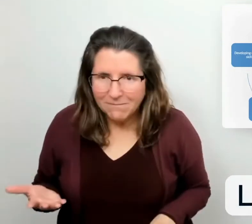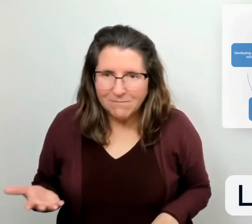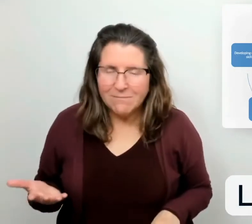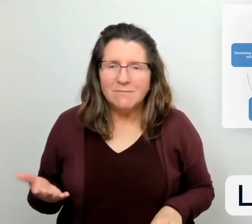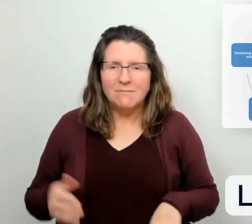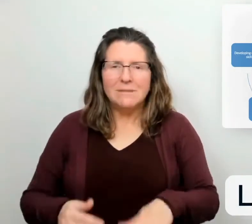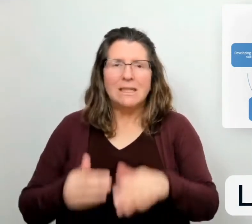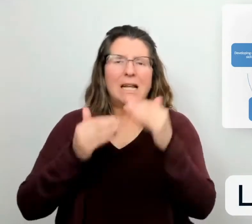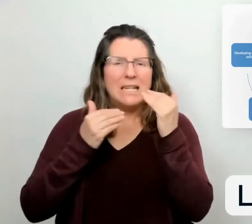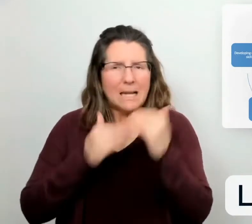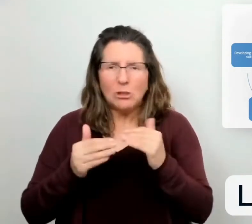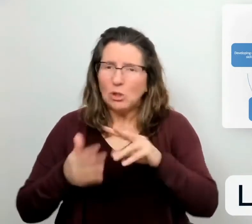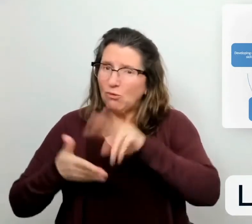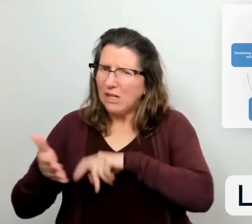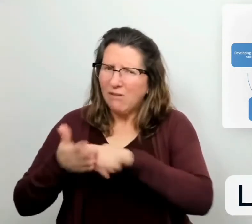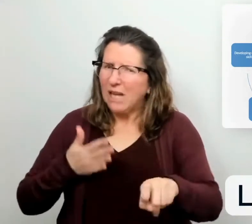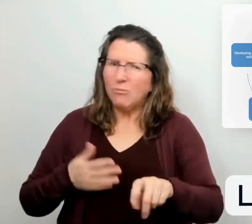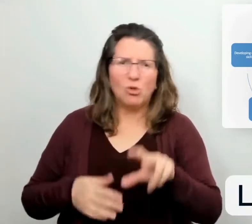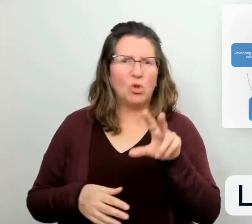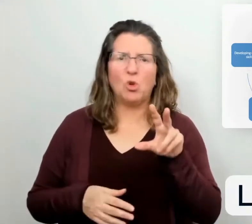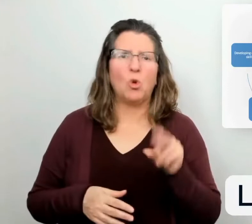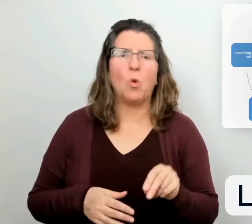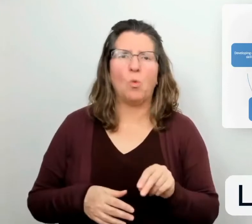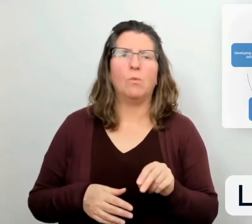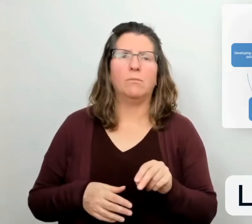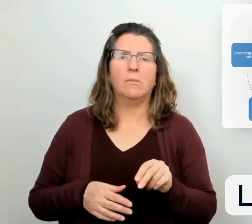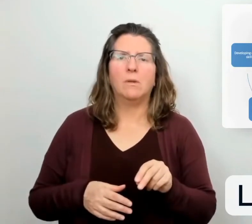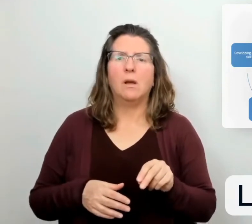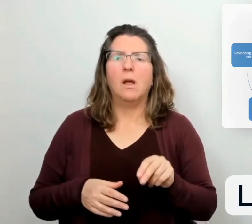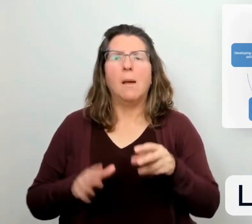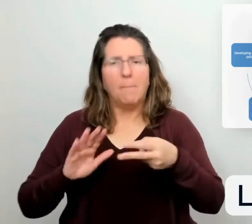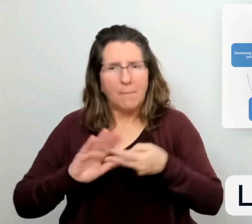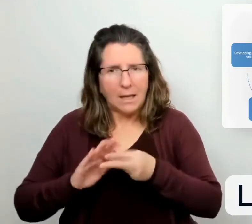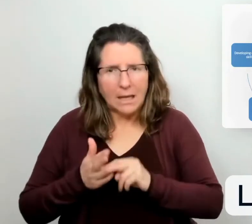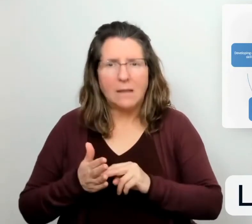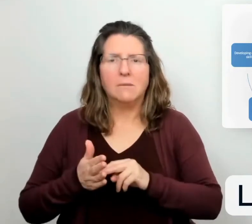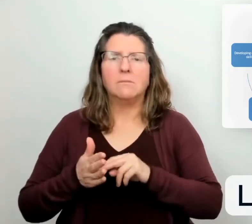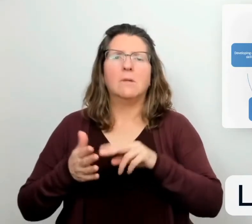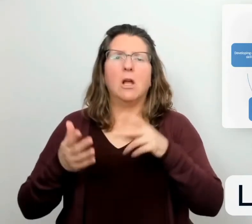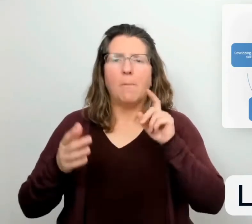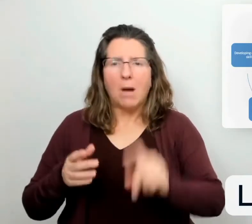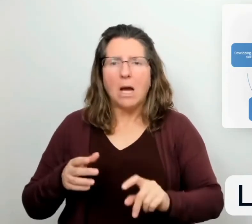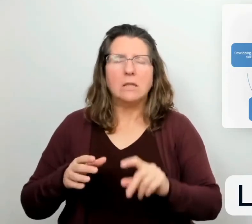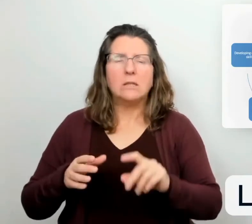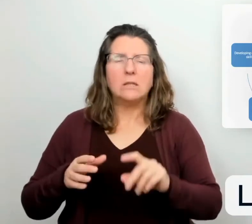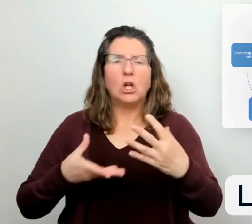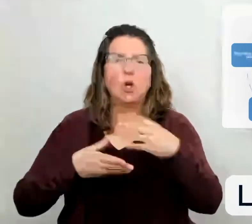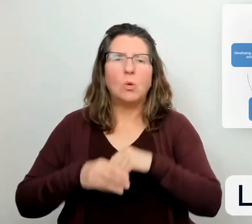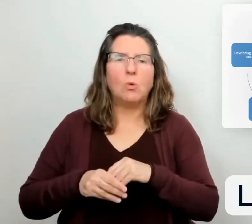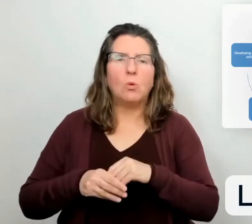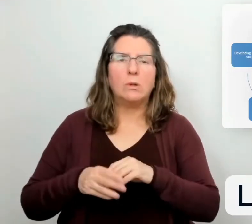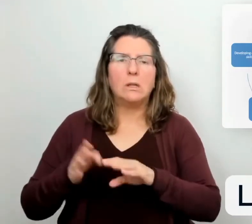That doesn't really capture it. Literacy, as we understand it today, is not limited to the ability to read and write.